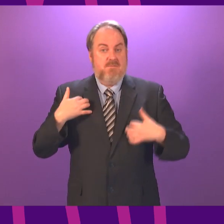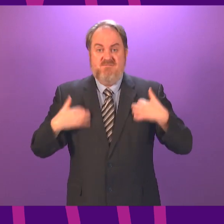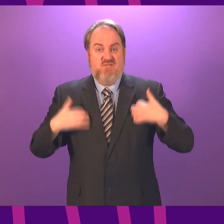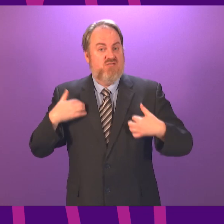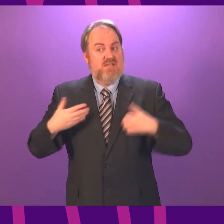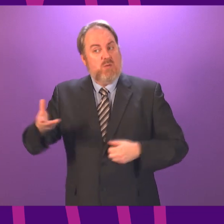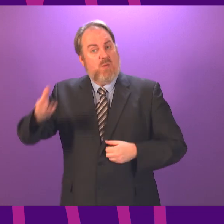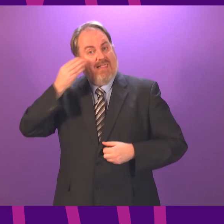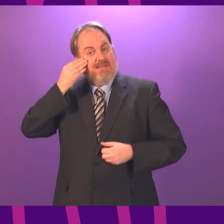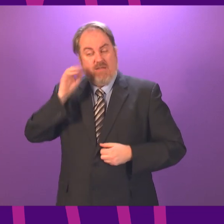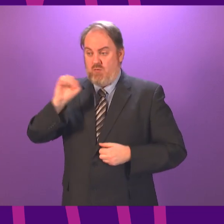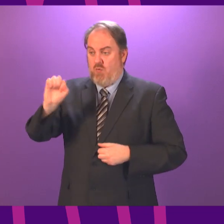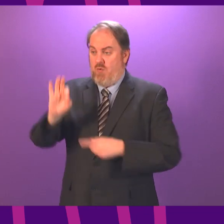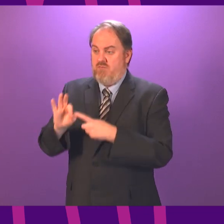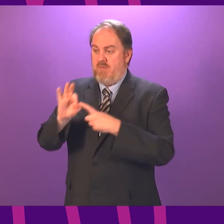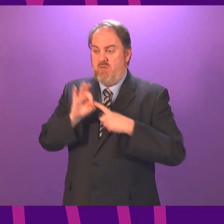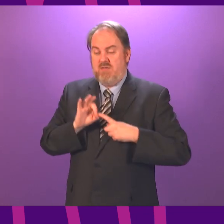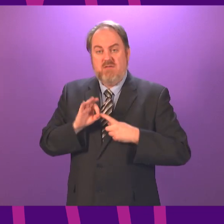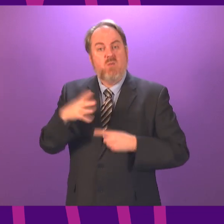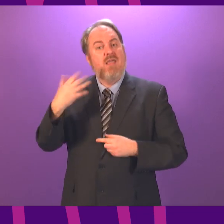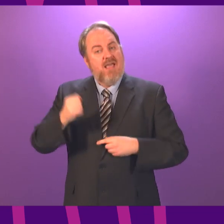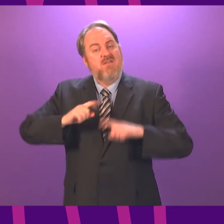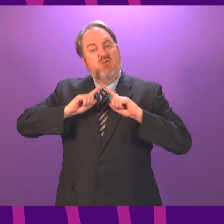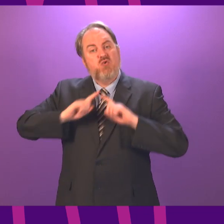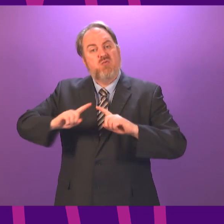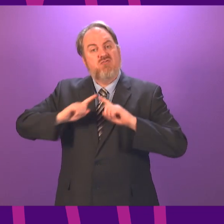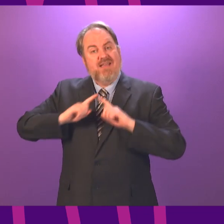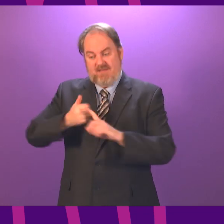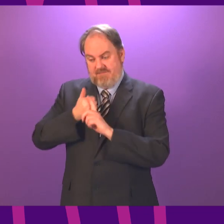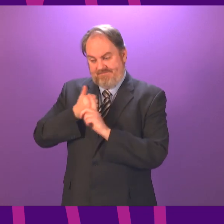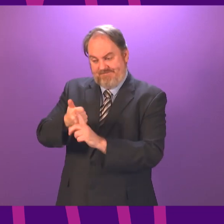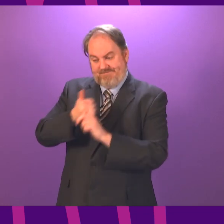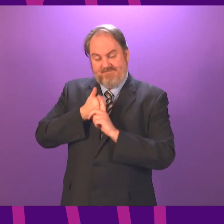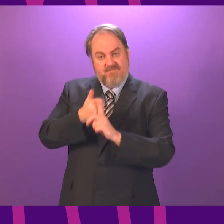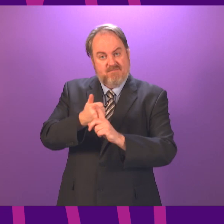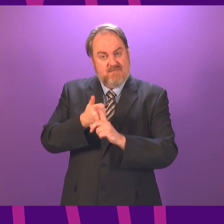I have said before that tutoring provision is available through the e-Sgoil platform,